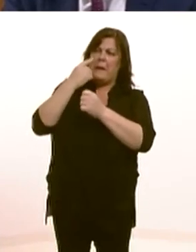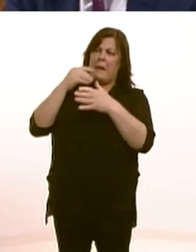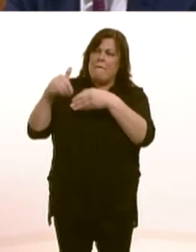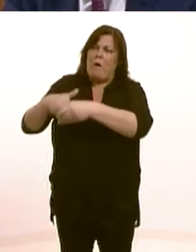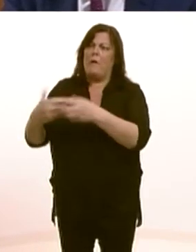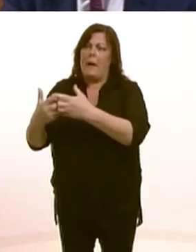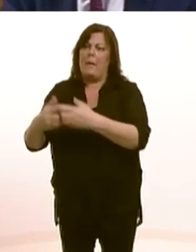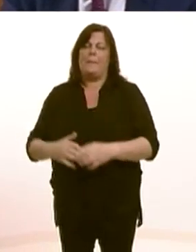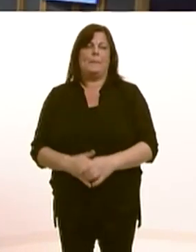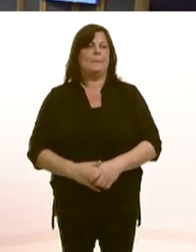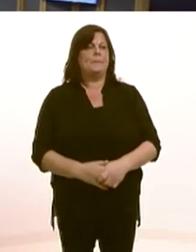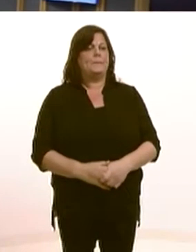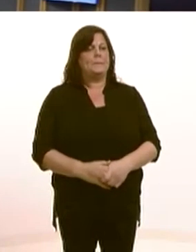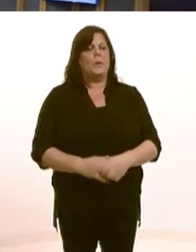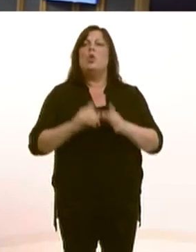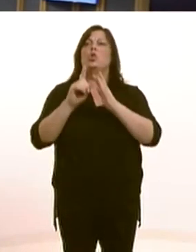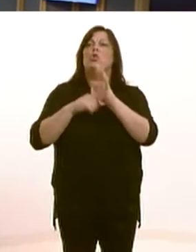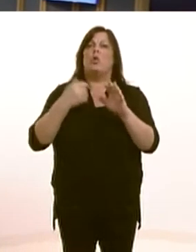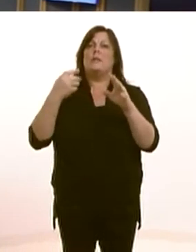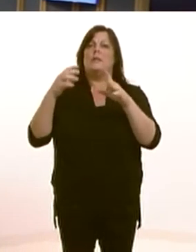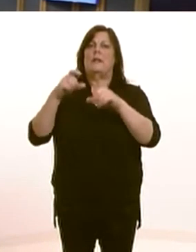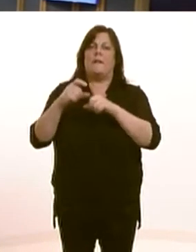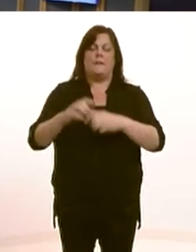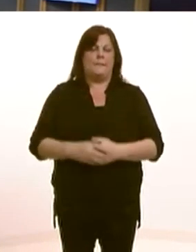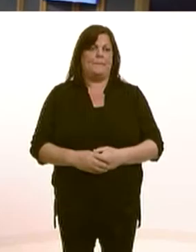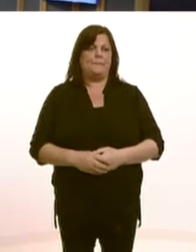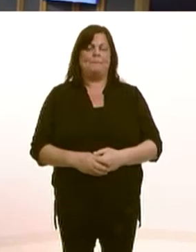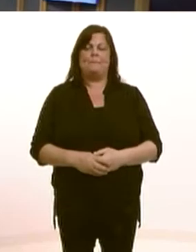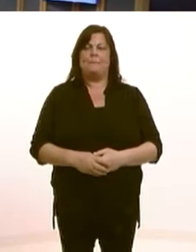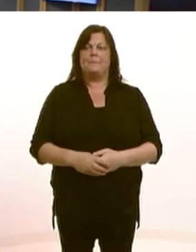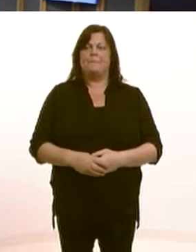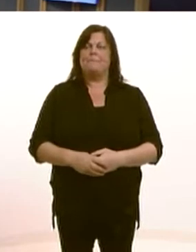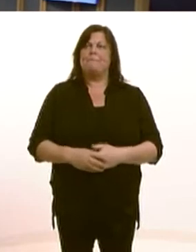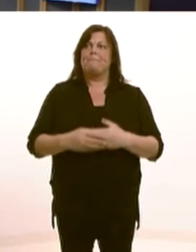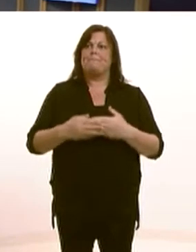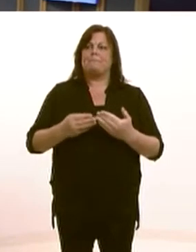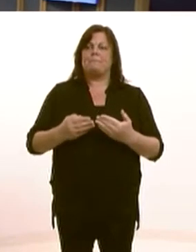John Griffiths: First Minister, one of the issues to address to allow refugees in Wales